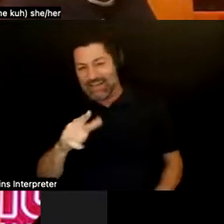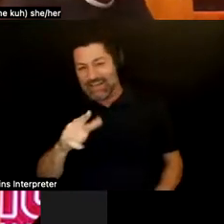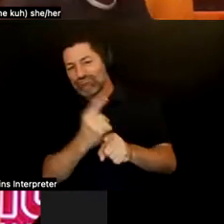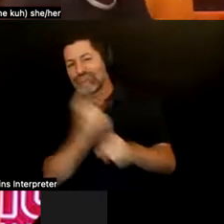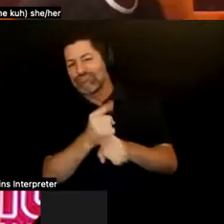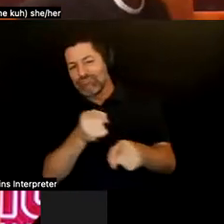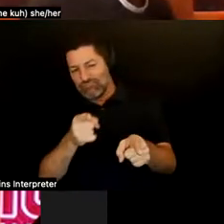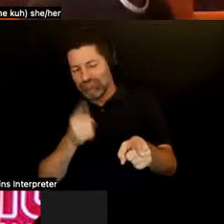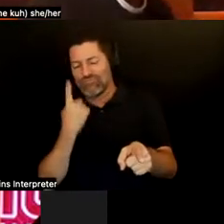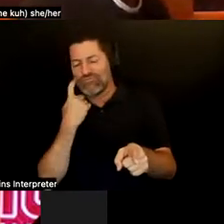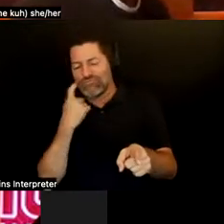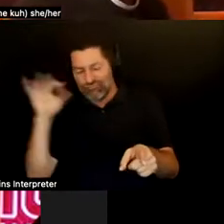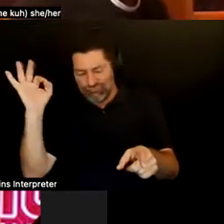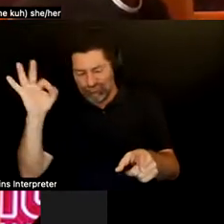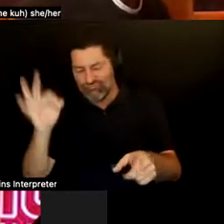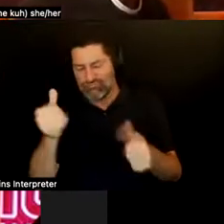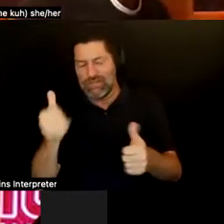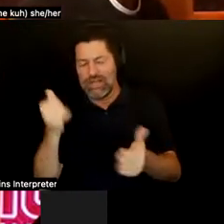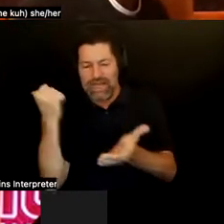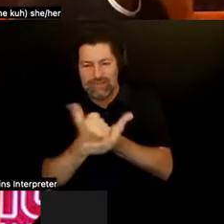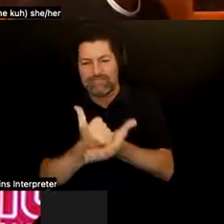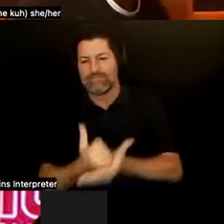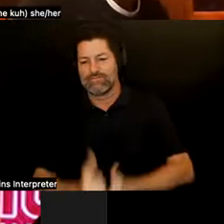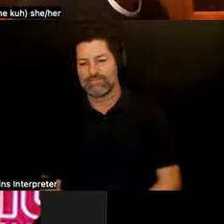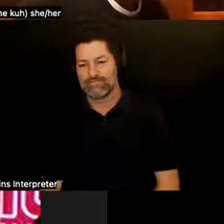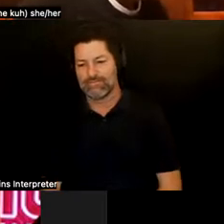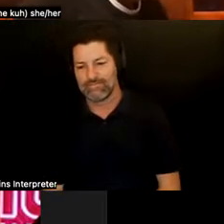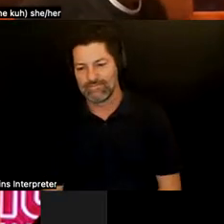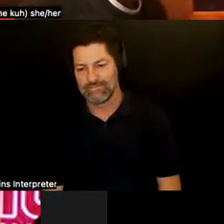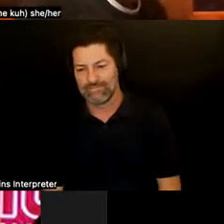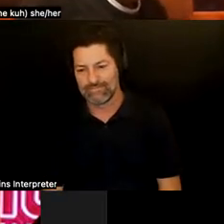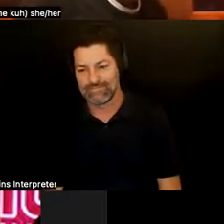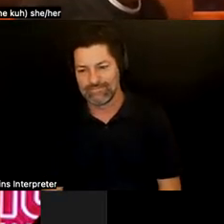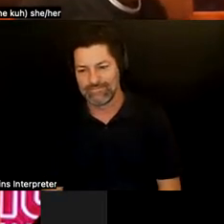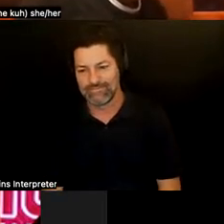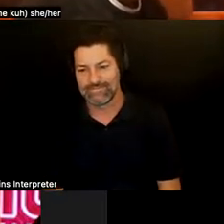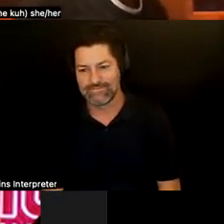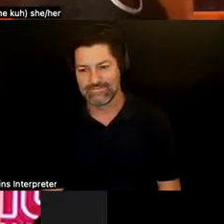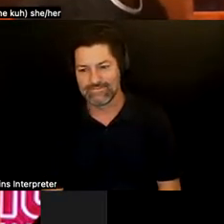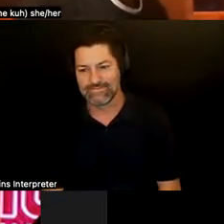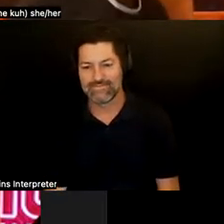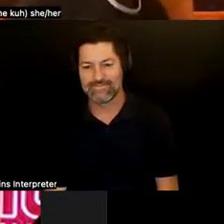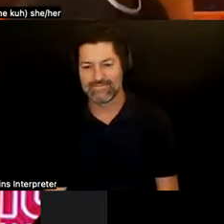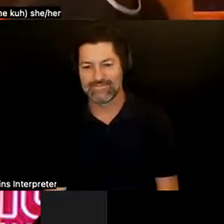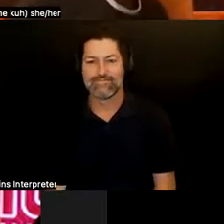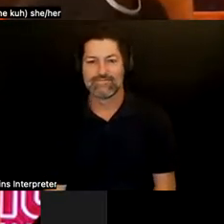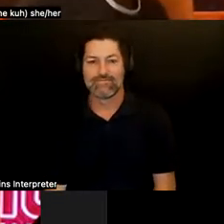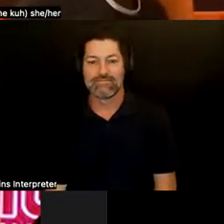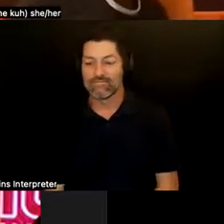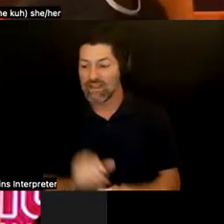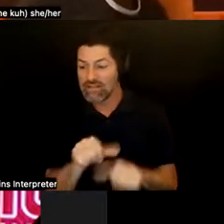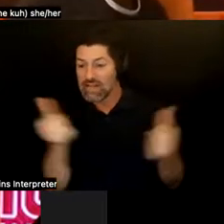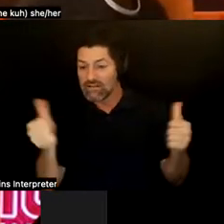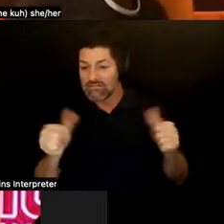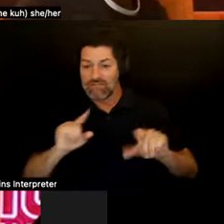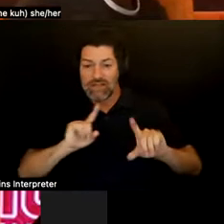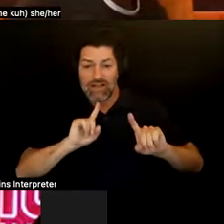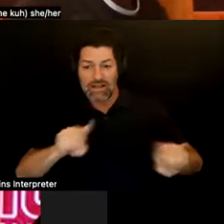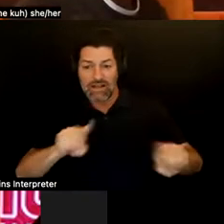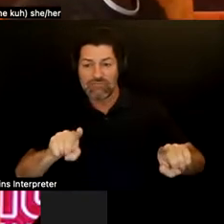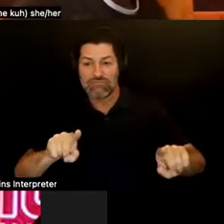20:17:08 You did. you did, Hey, man? Anything else that I can answer for you about pes off